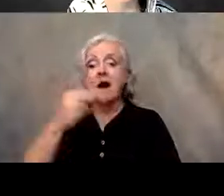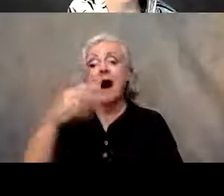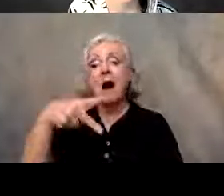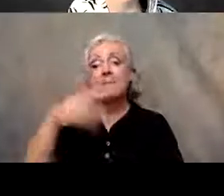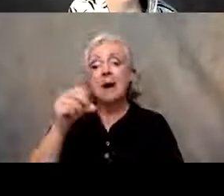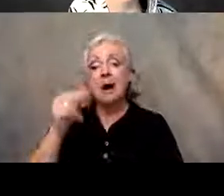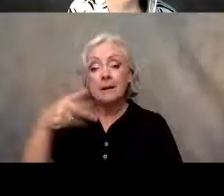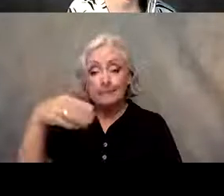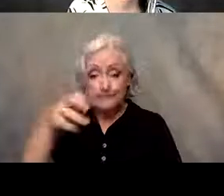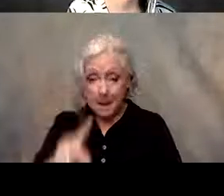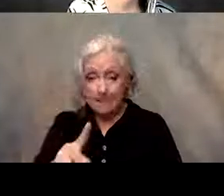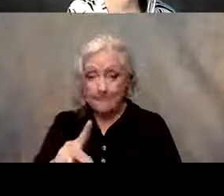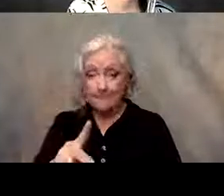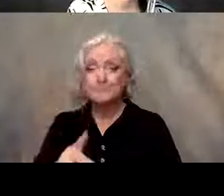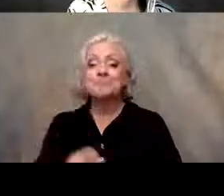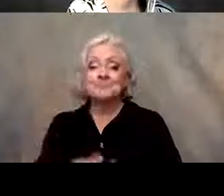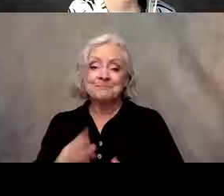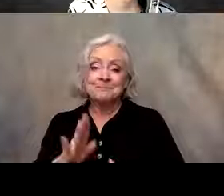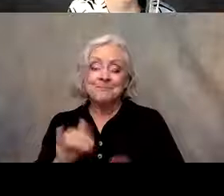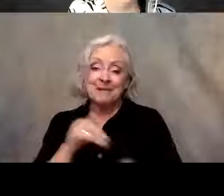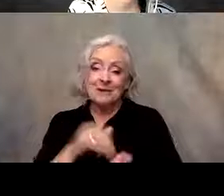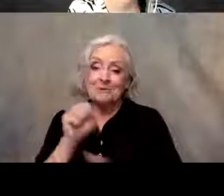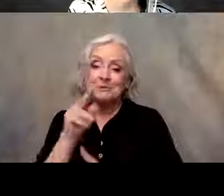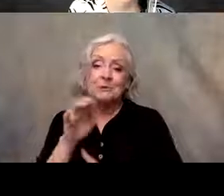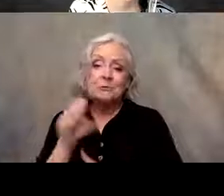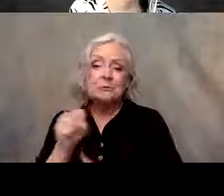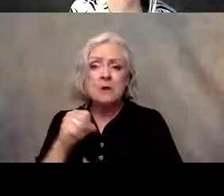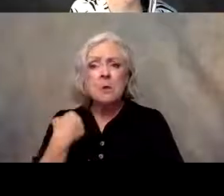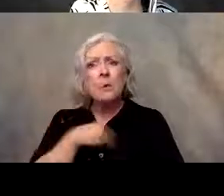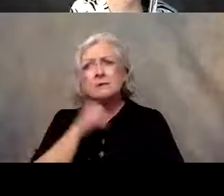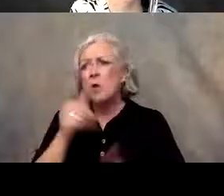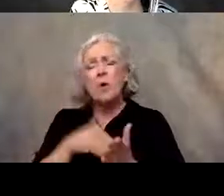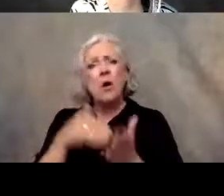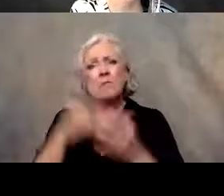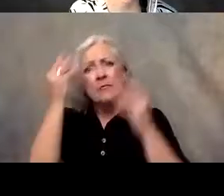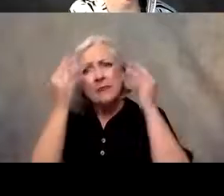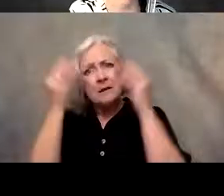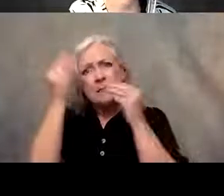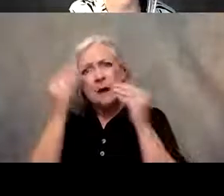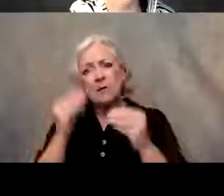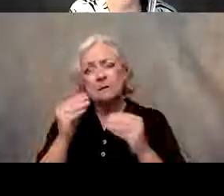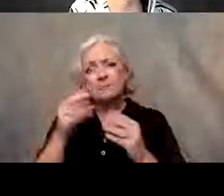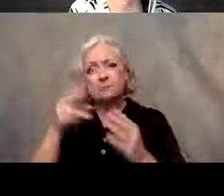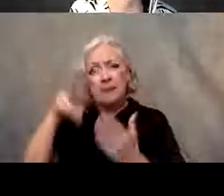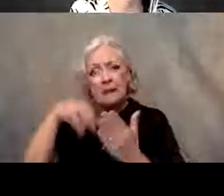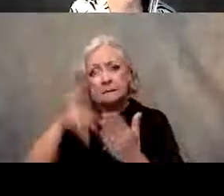And we don't often consider literacy as an aspect of language access and accessibility.